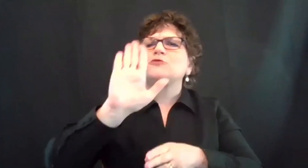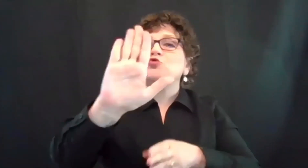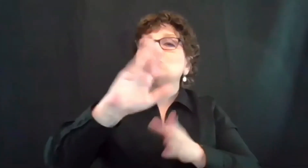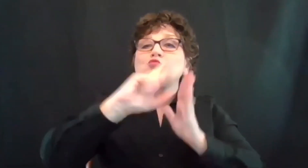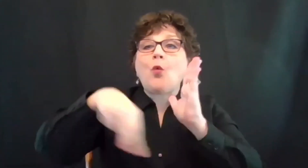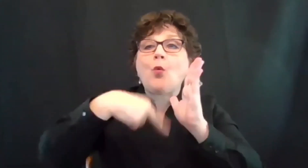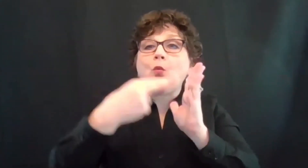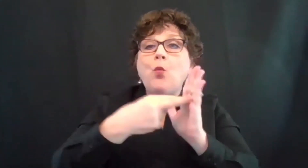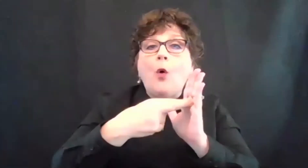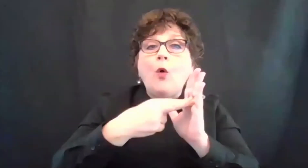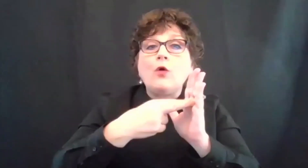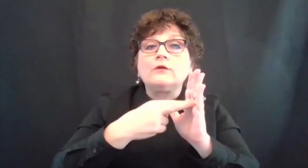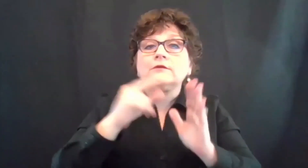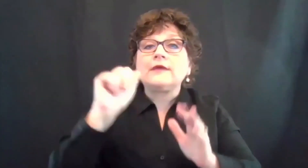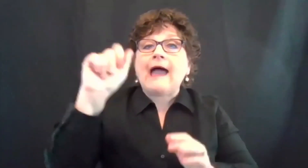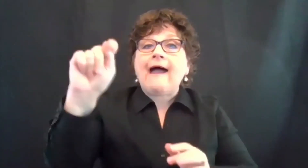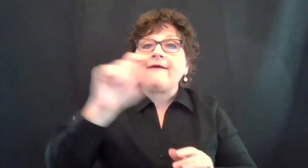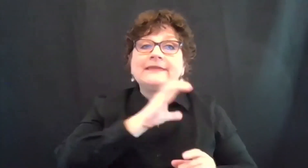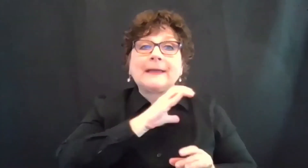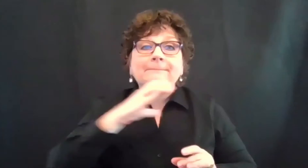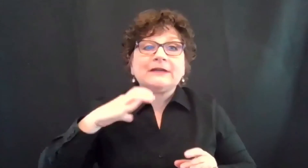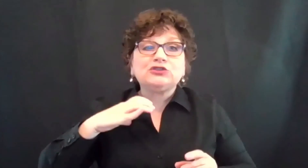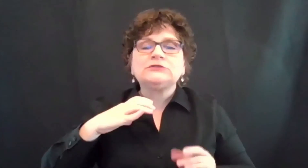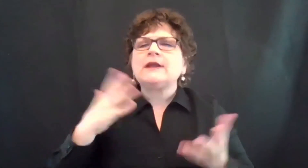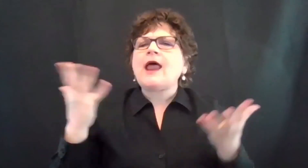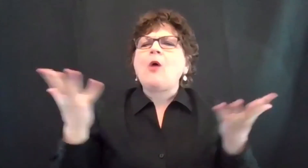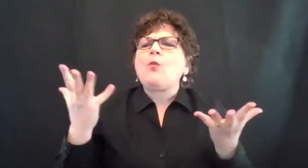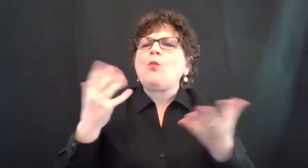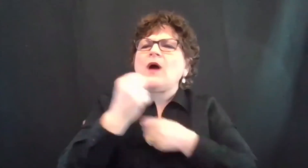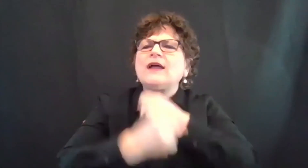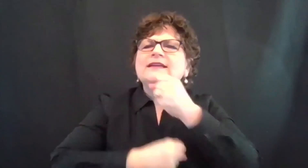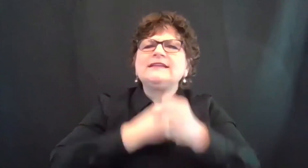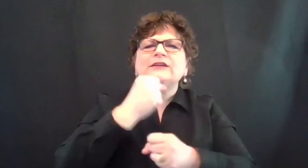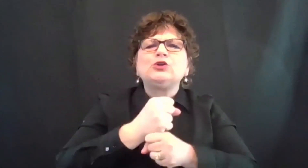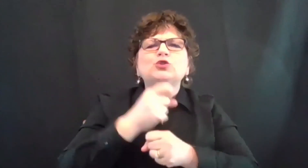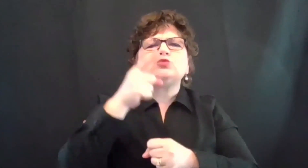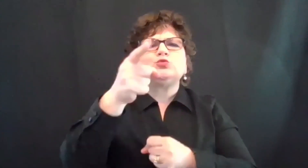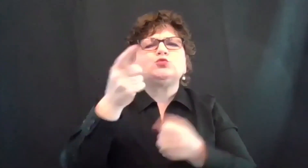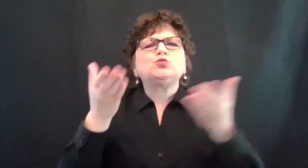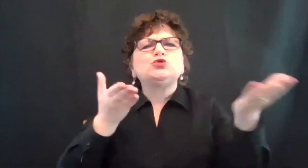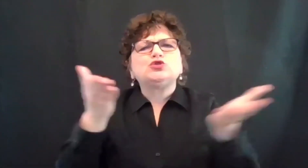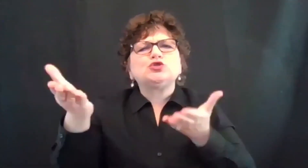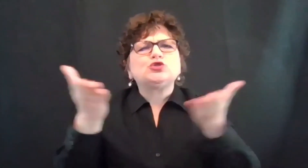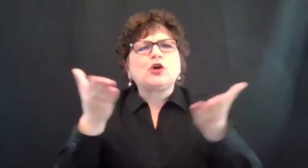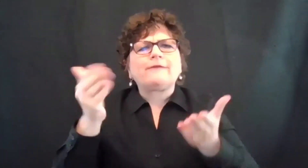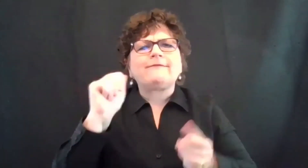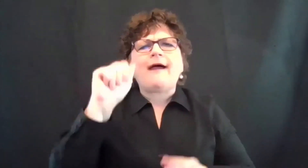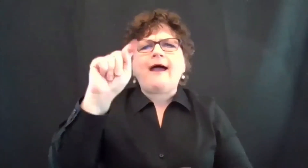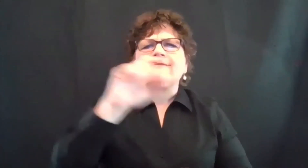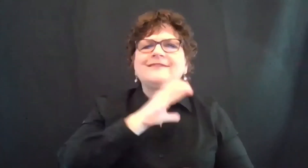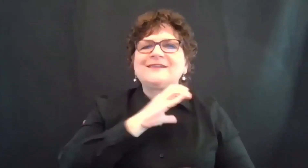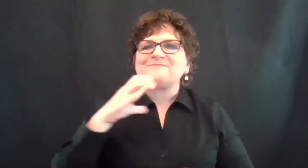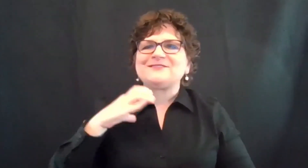Please share your name, your role at the Commission, and what years you served at the Commission.